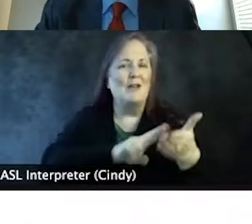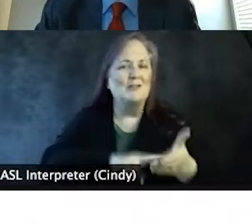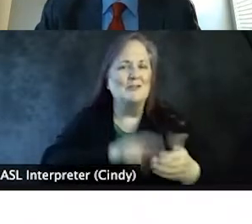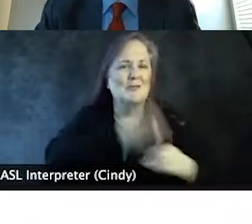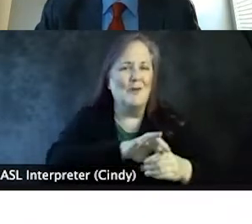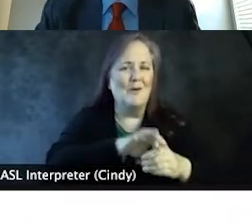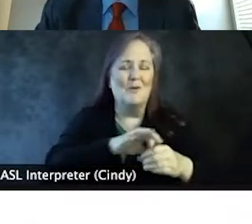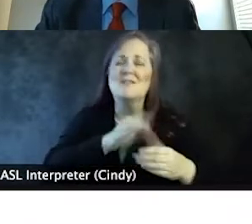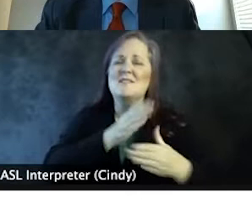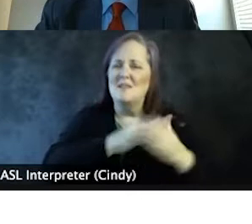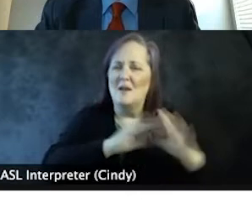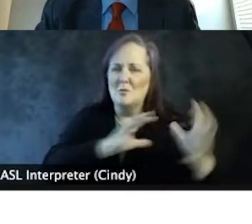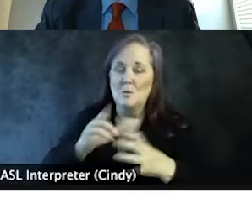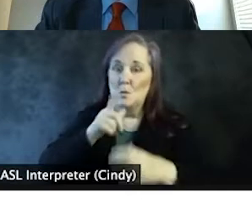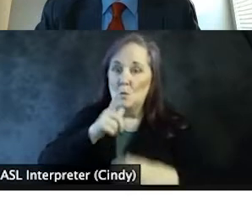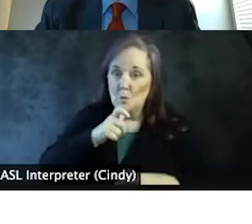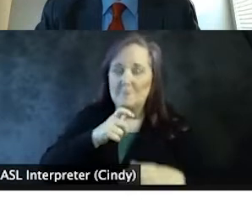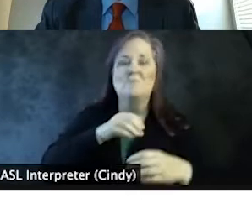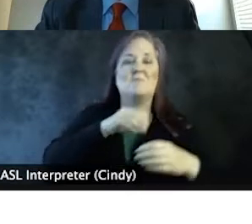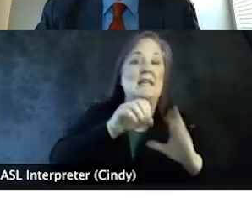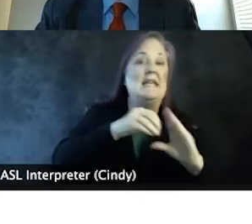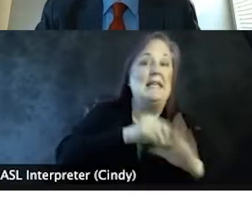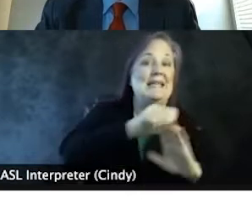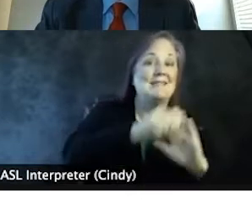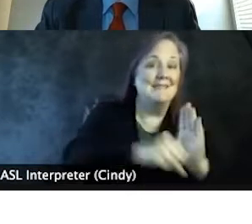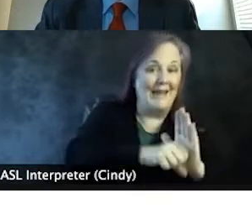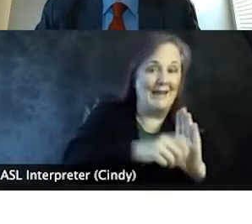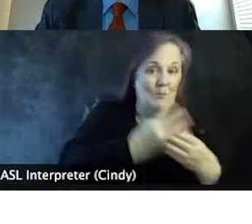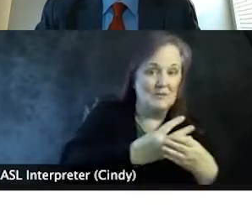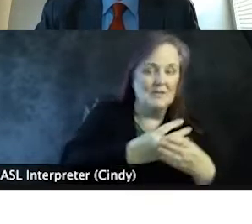to allow people on state parole to register to vote and thereby allow them to vote.